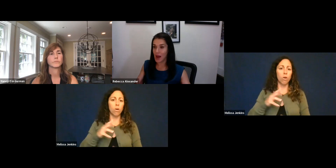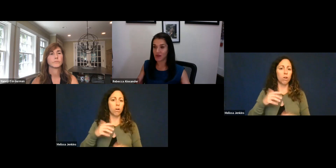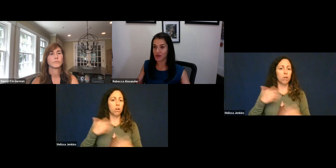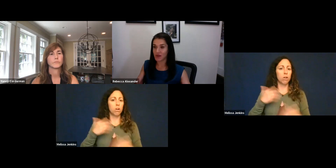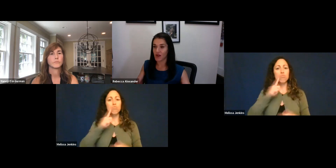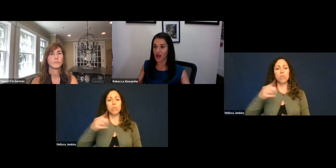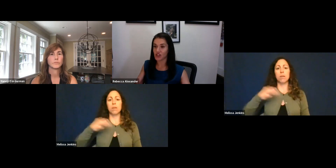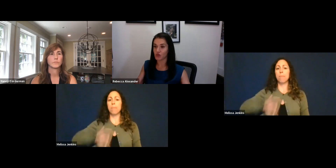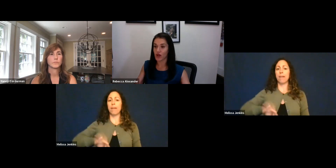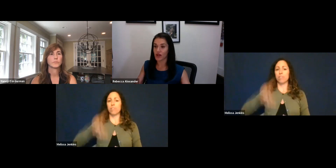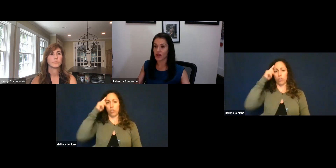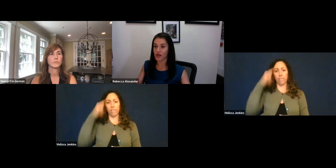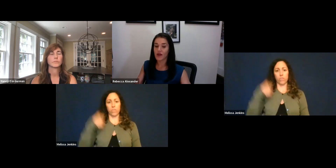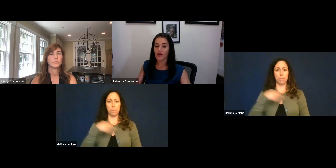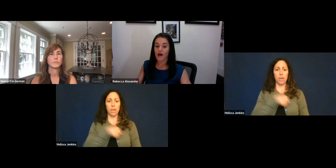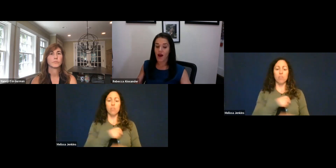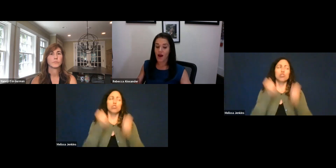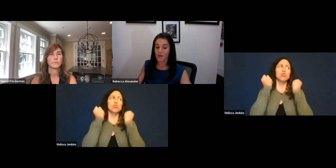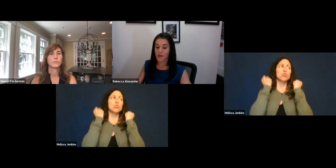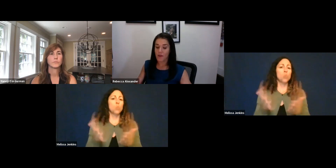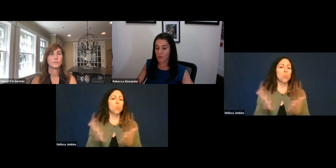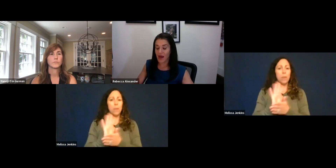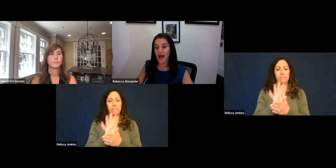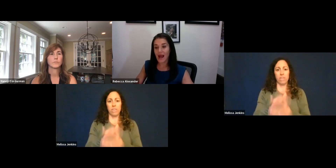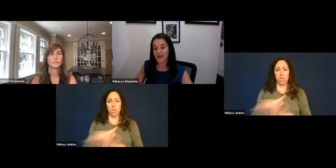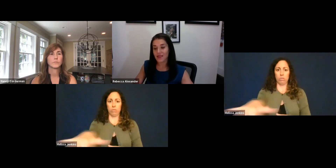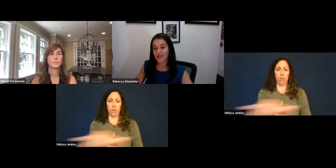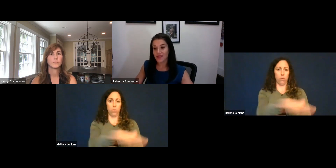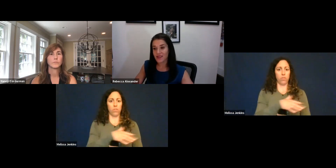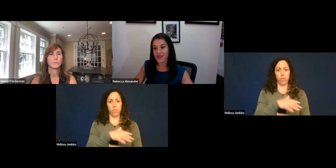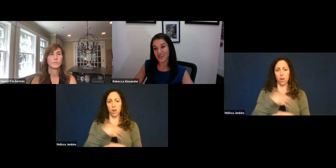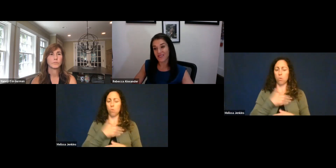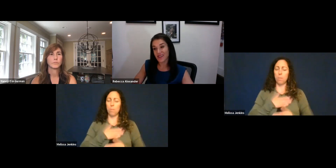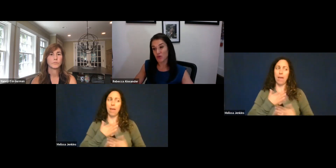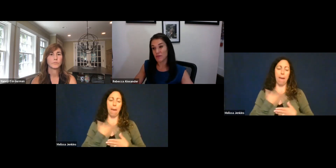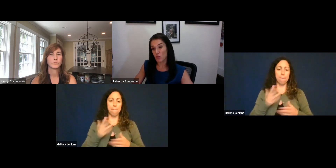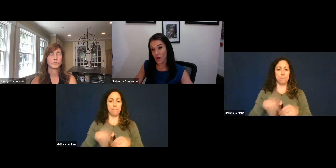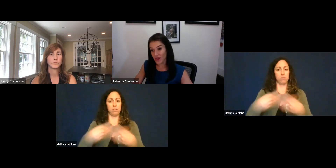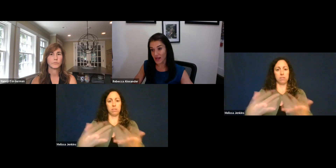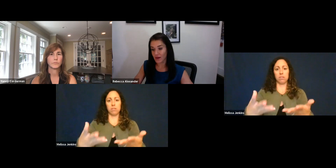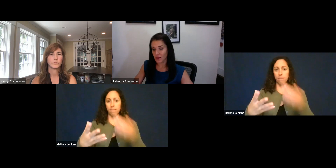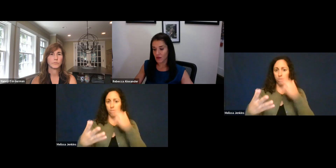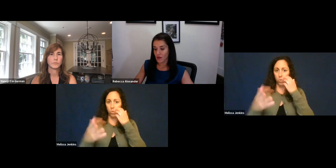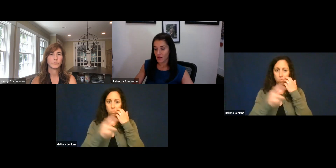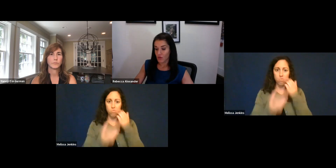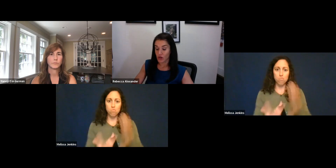would be happy to provide you with. But I think that if he would be willing,